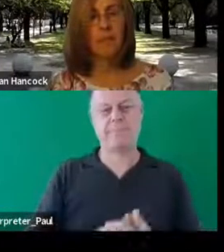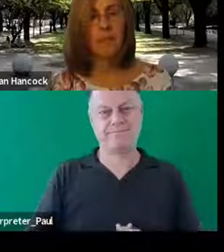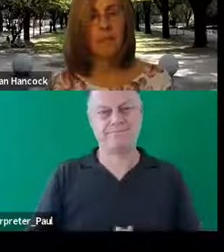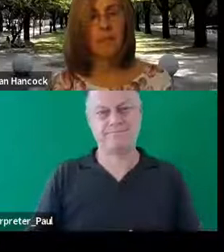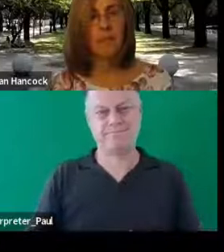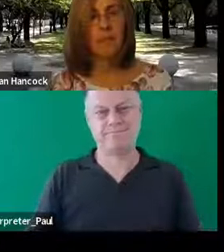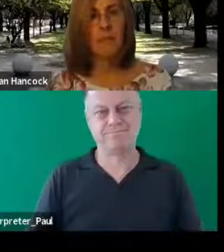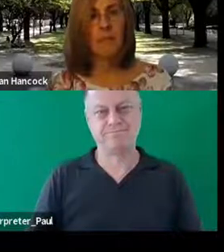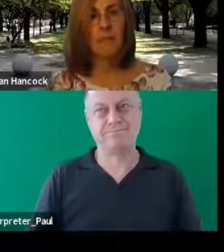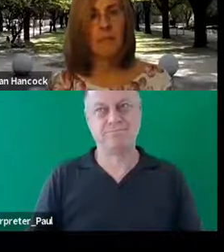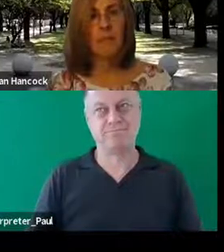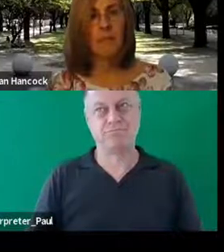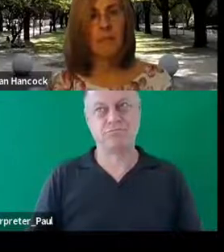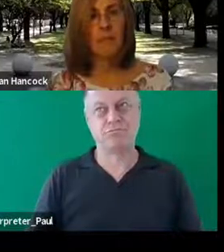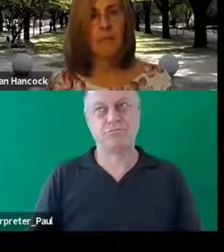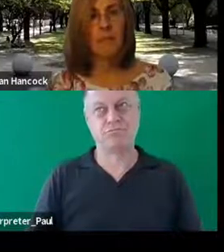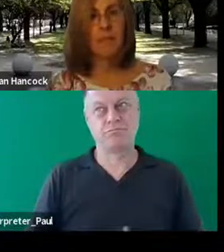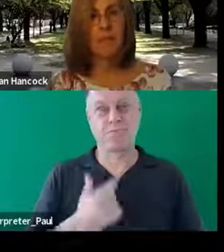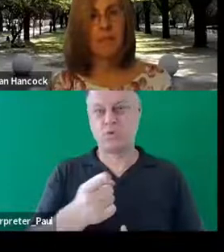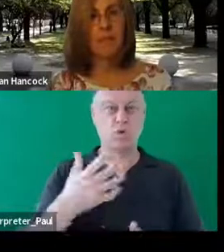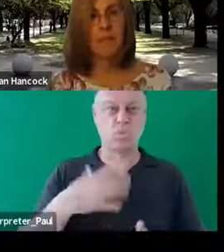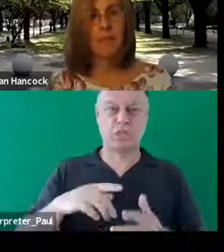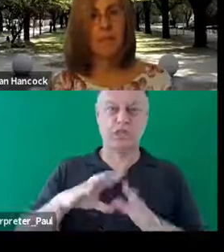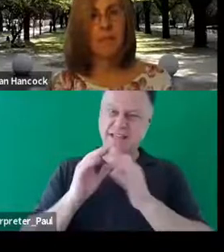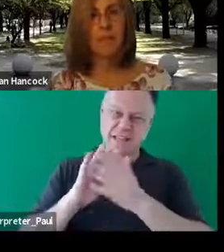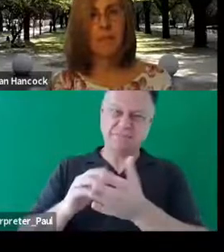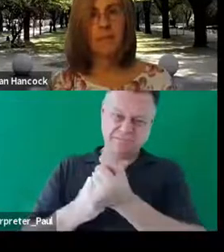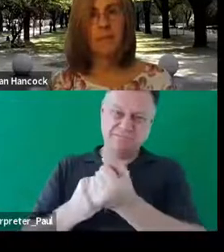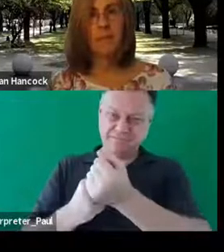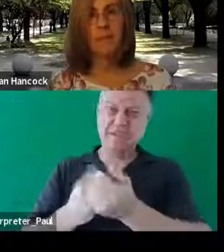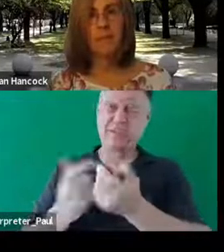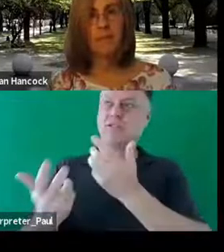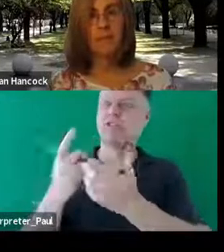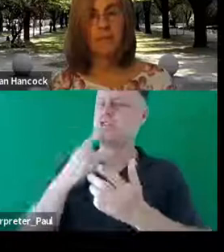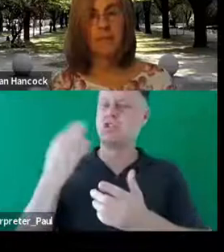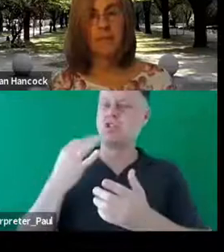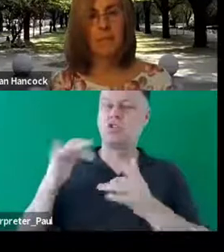into the vortex and want to do everything and if the university is not ready to be supporting you,